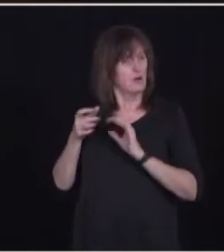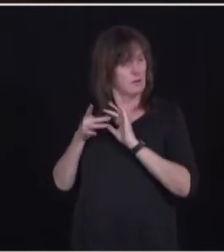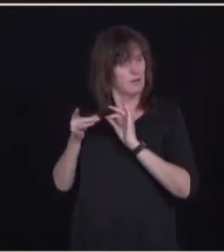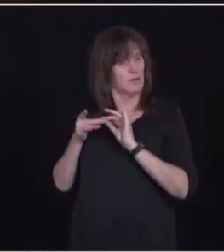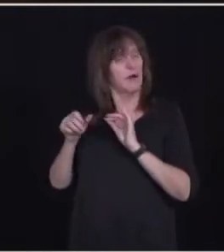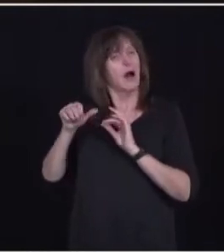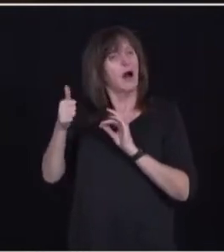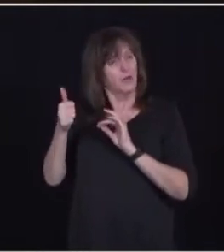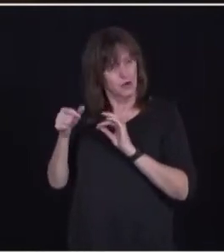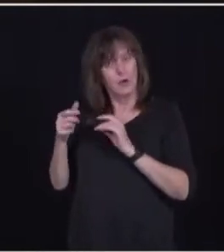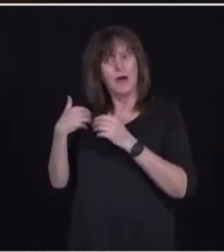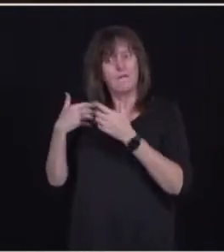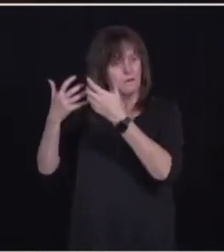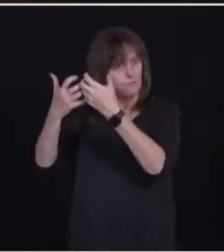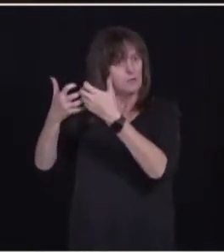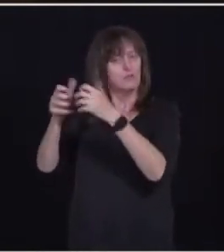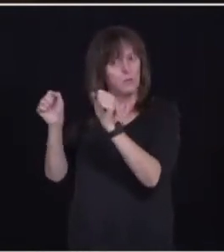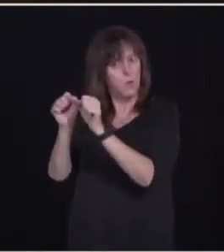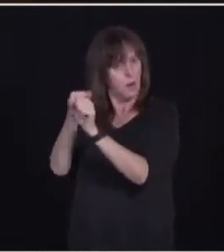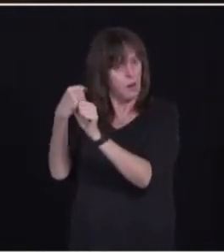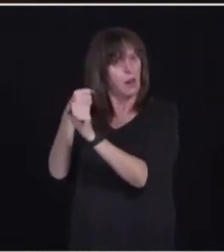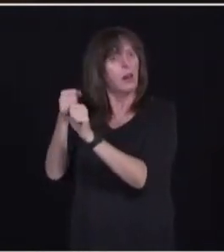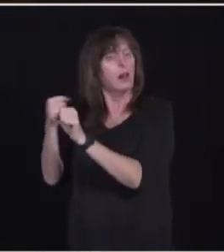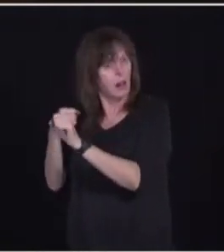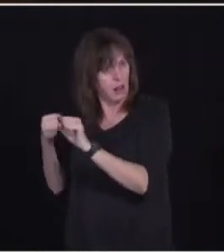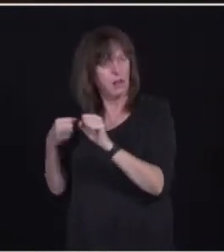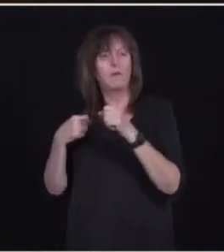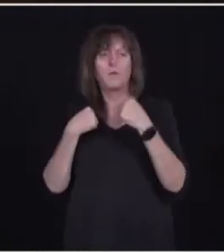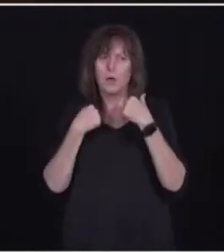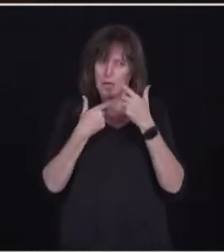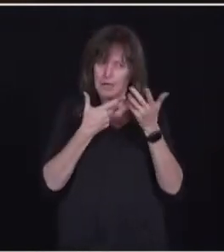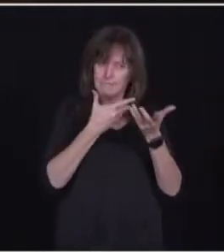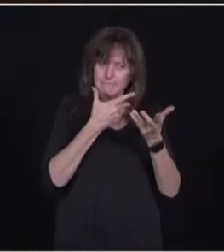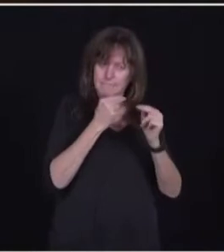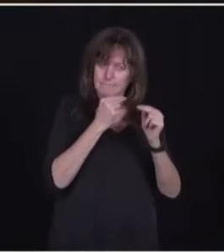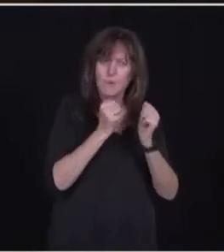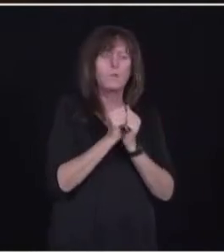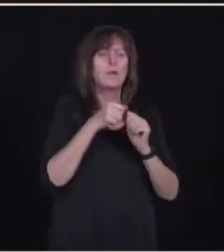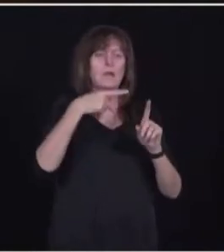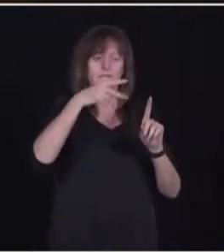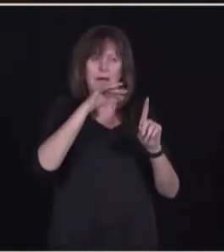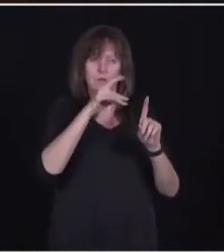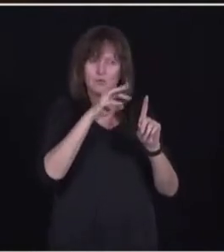We are still in discussions with Pfizer to understand whether the doses